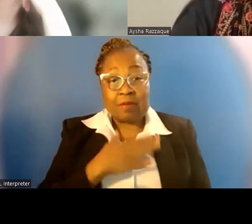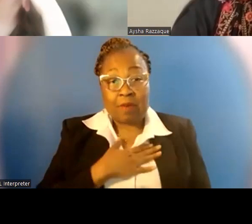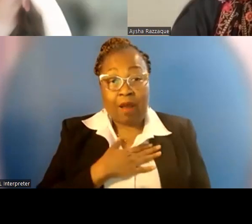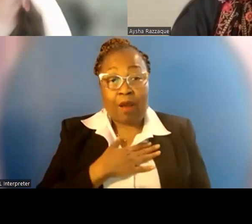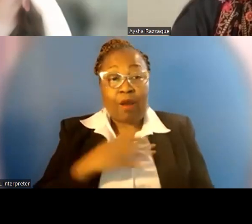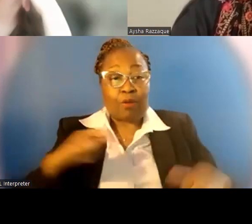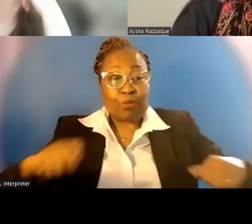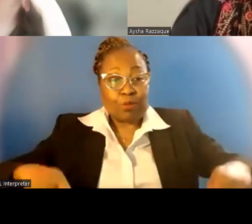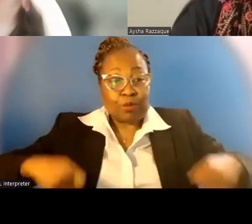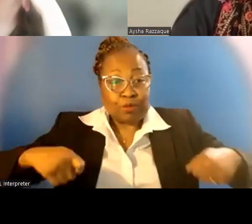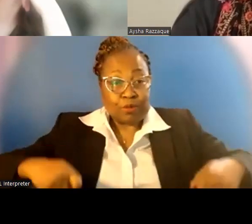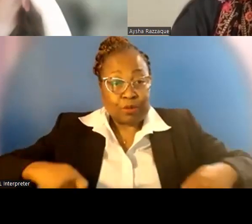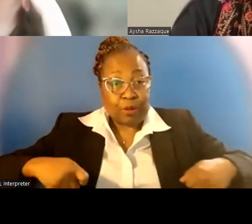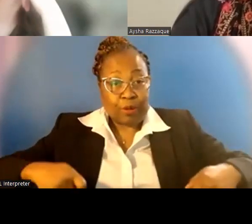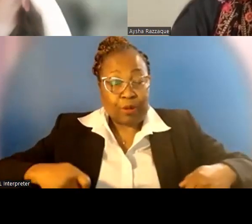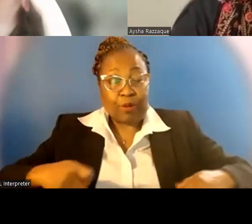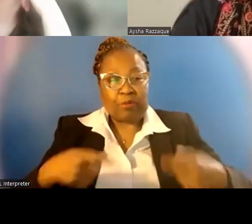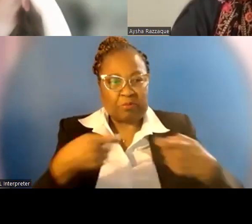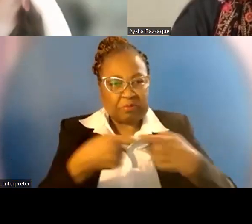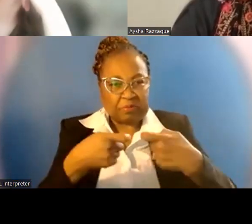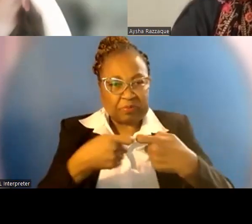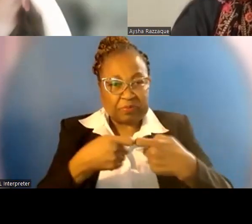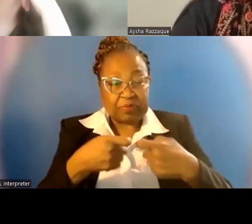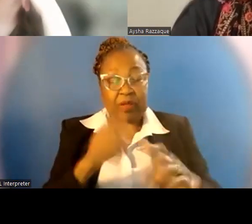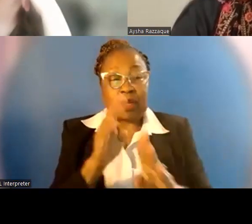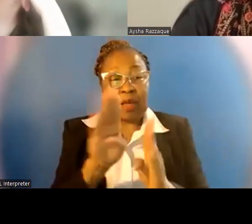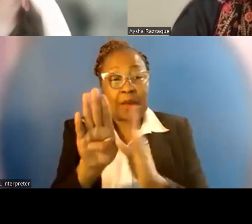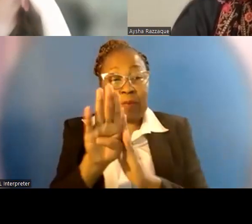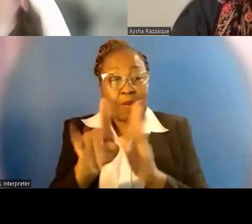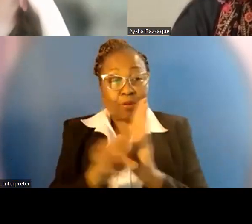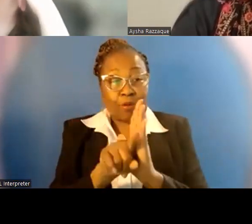and the background behind that is a white wall